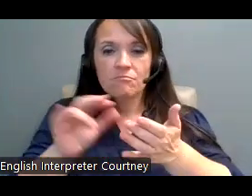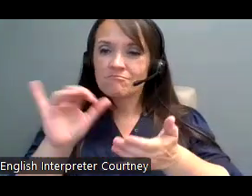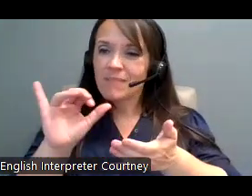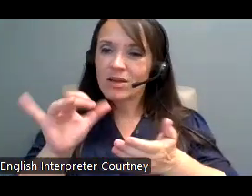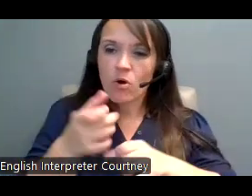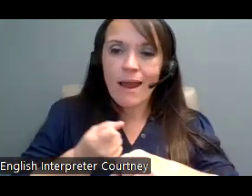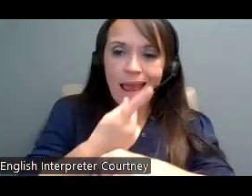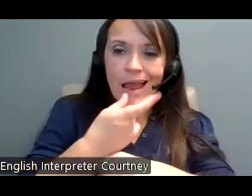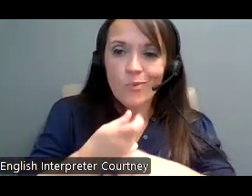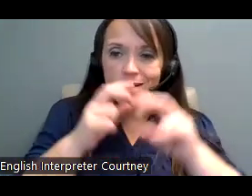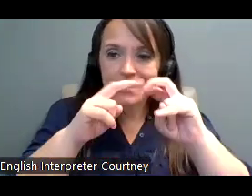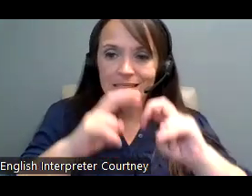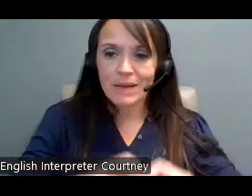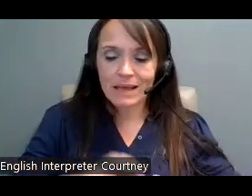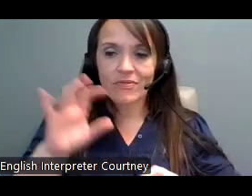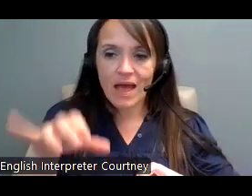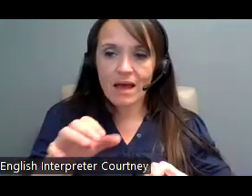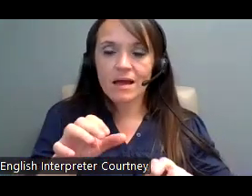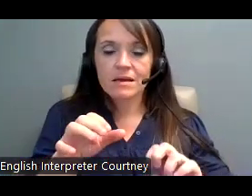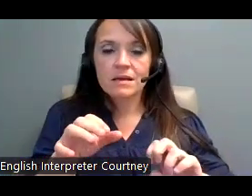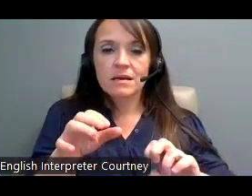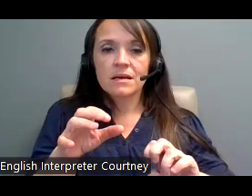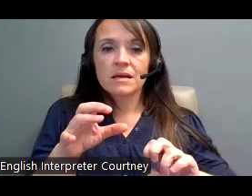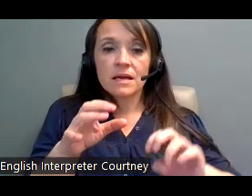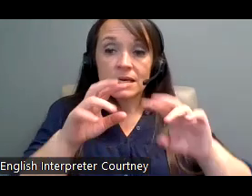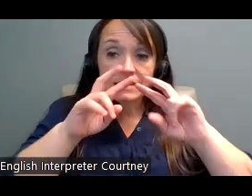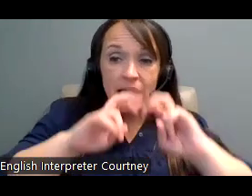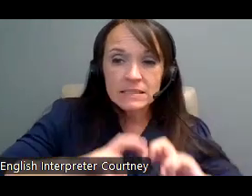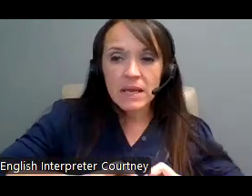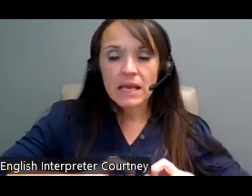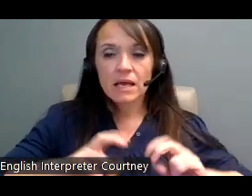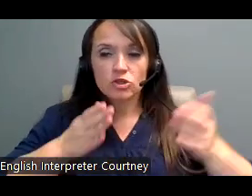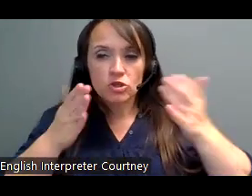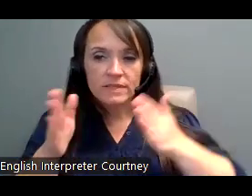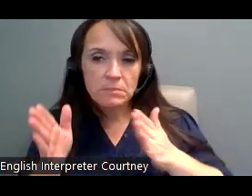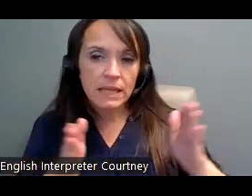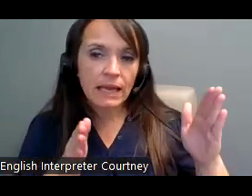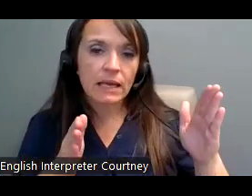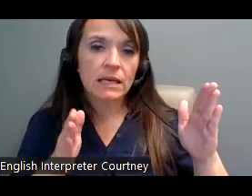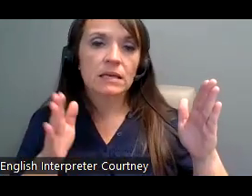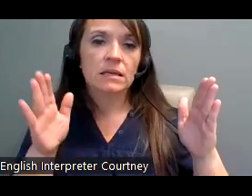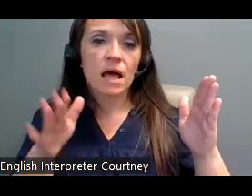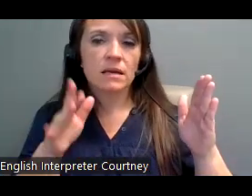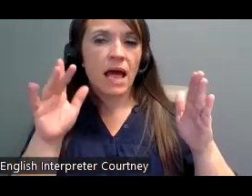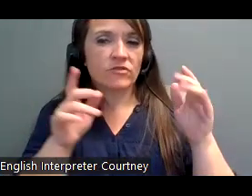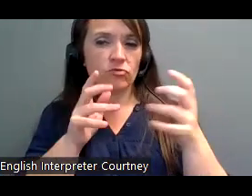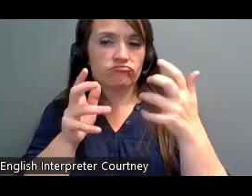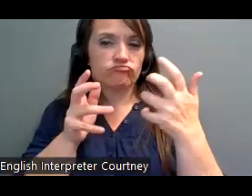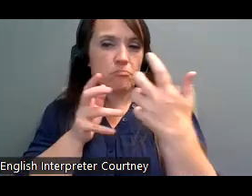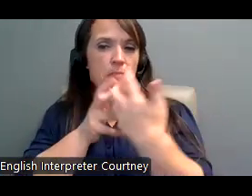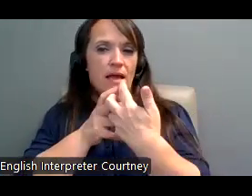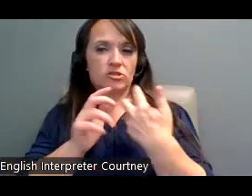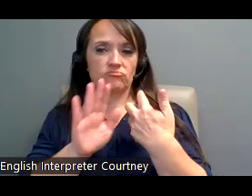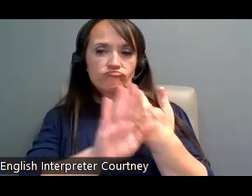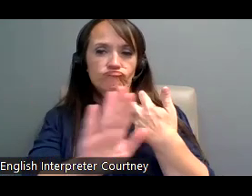we conduct all assessments and service plans that need to be tailored to client specific needs. We